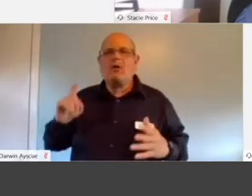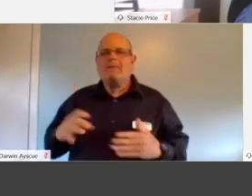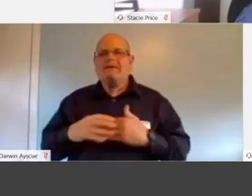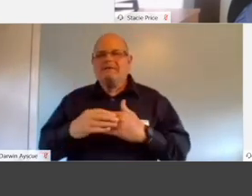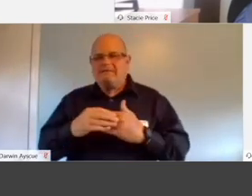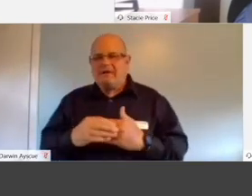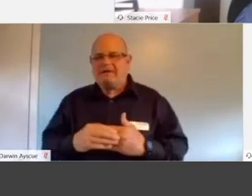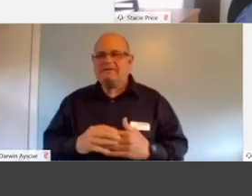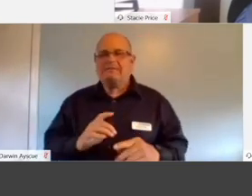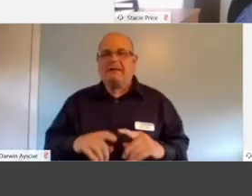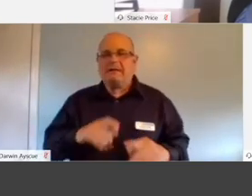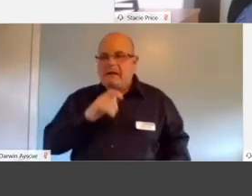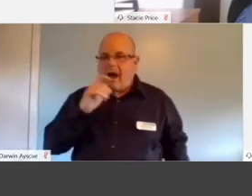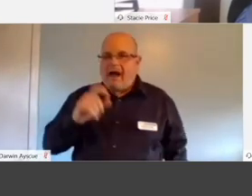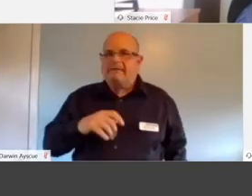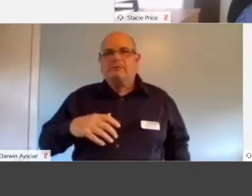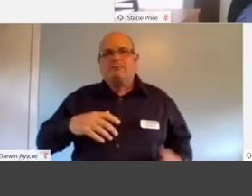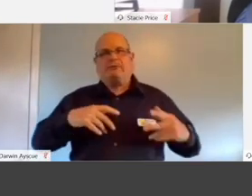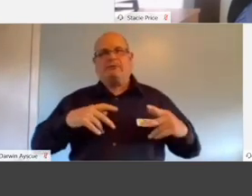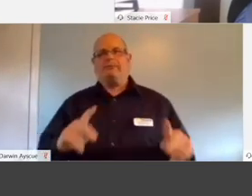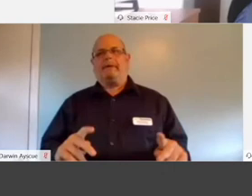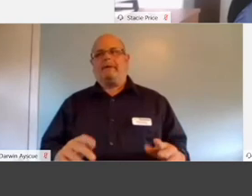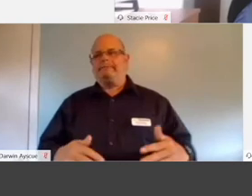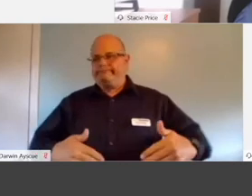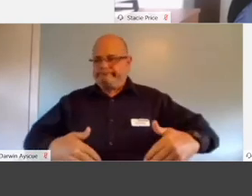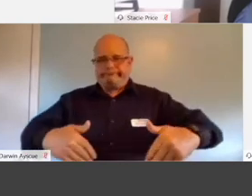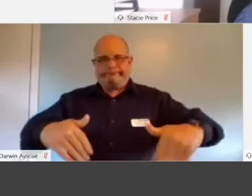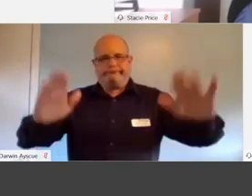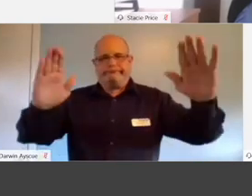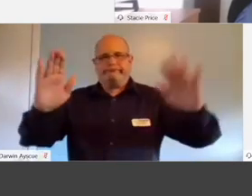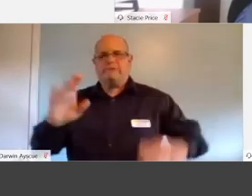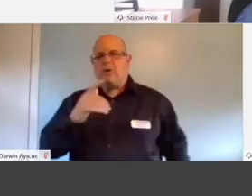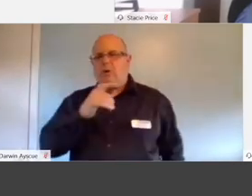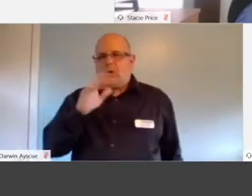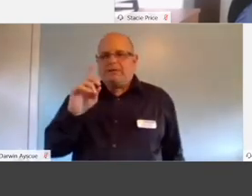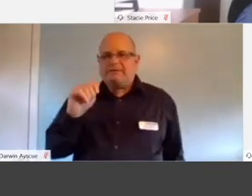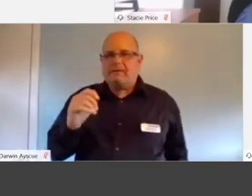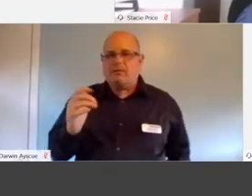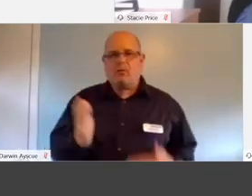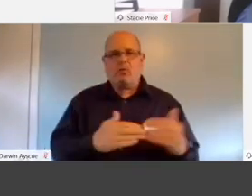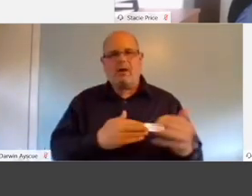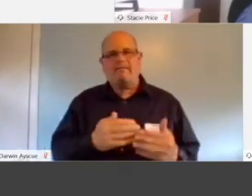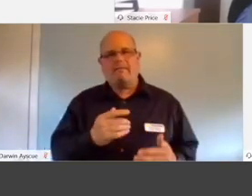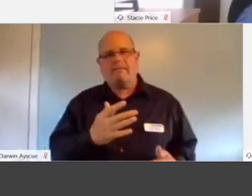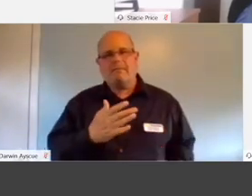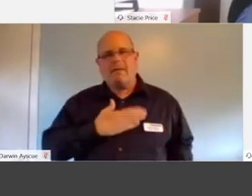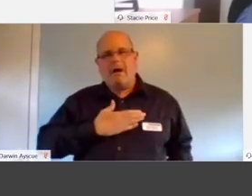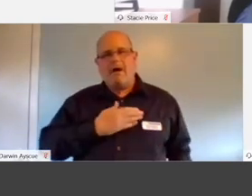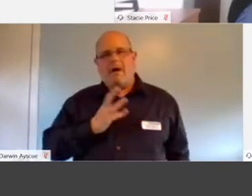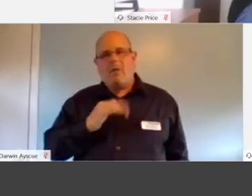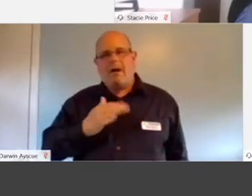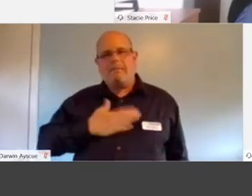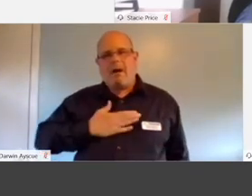They don't have to allow a disabled individual to just do it, quote, their way, if doing